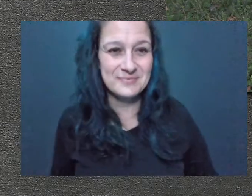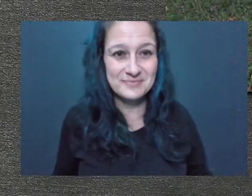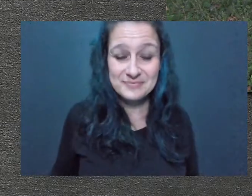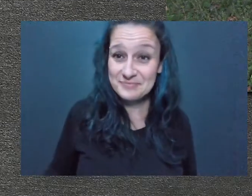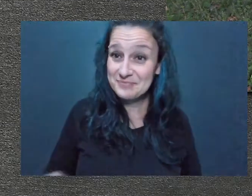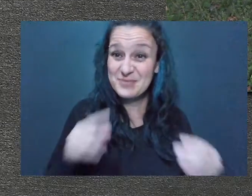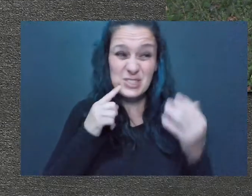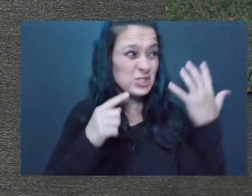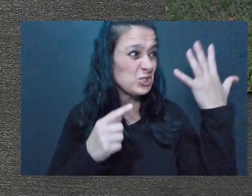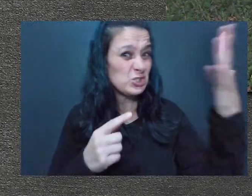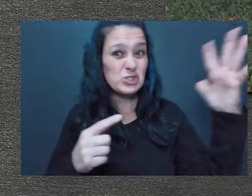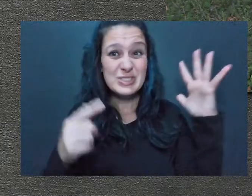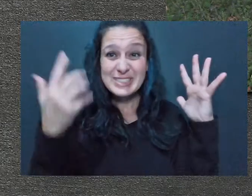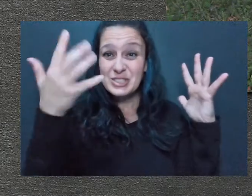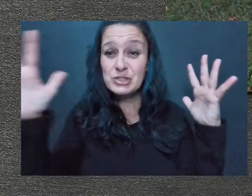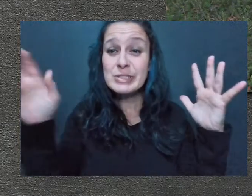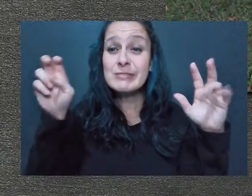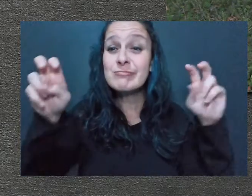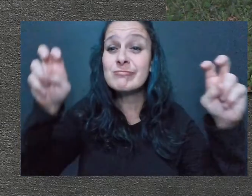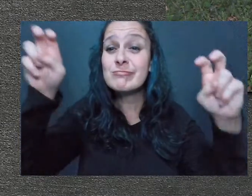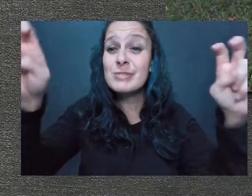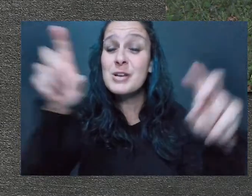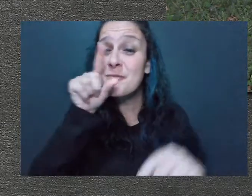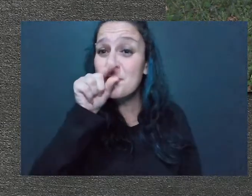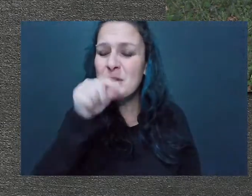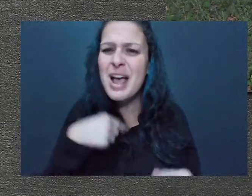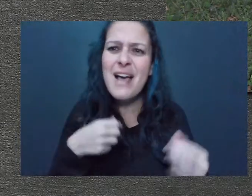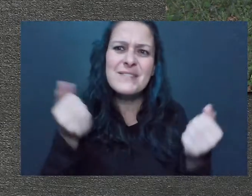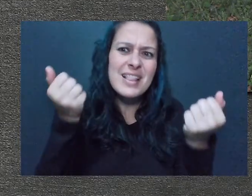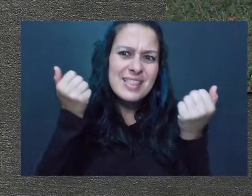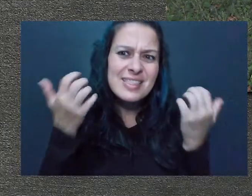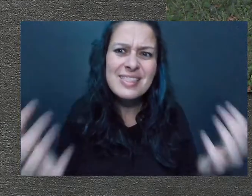Thank you all in the trees. I have a lot of trees in my backyard.